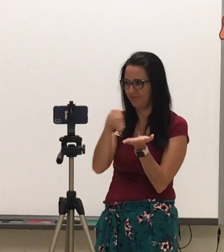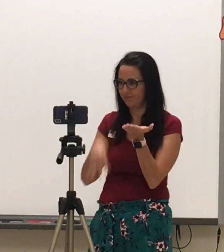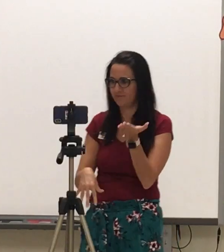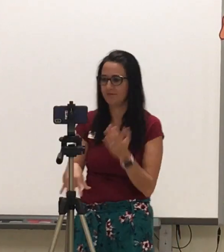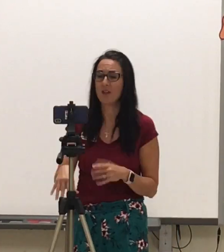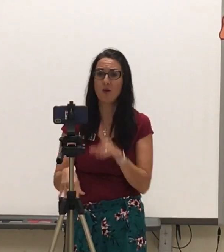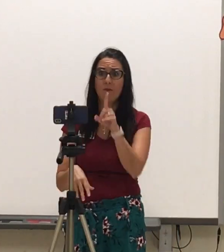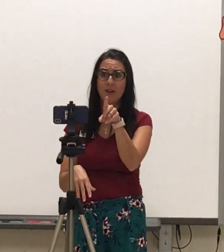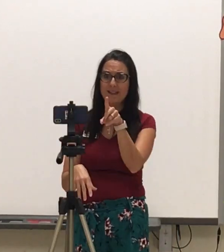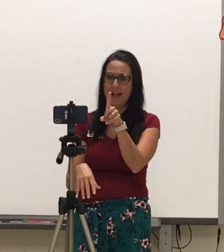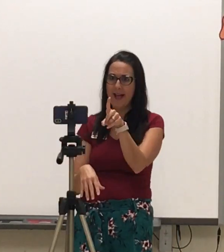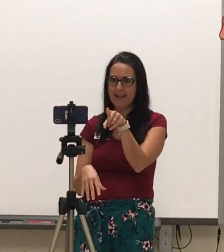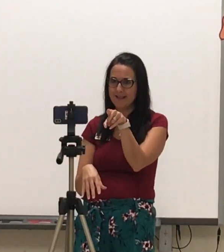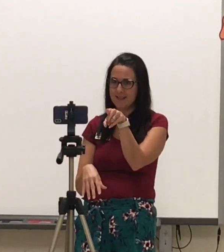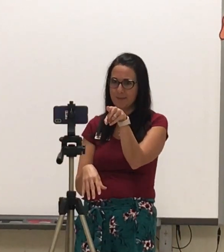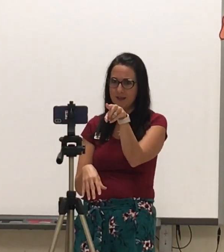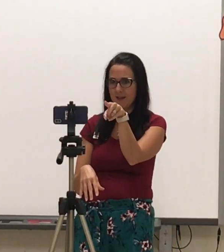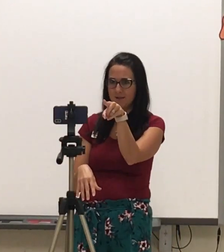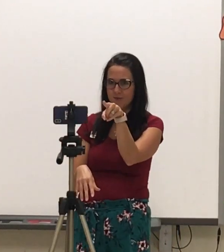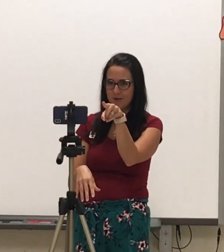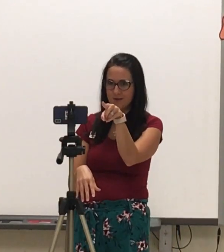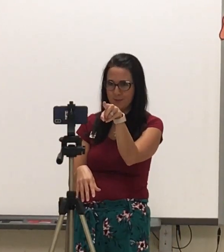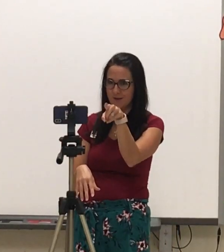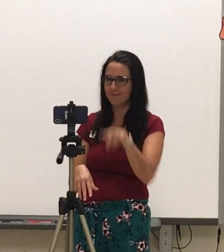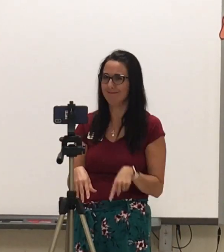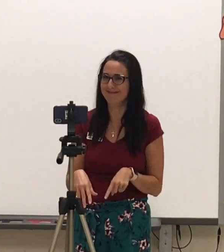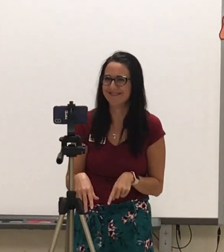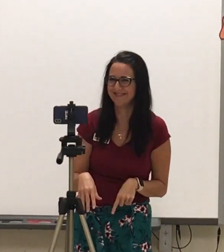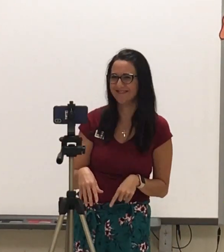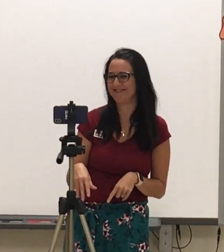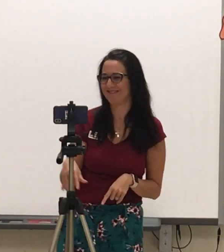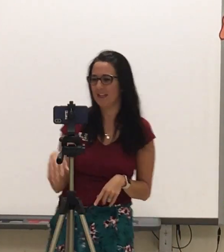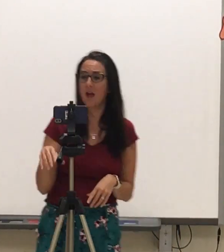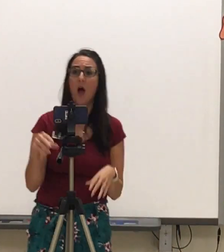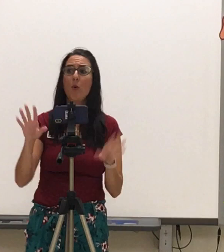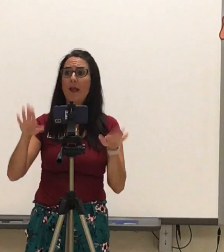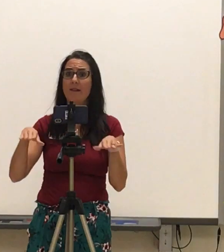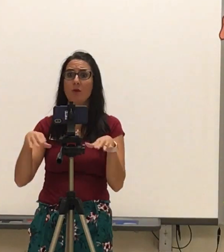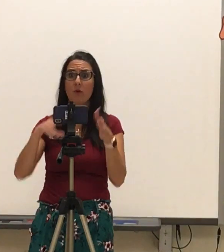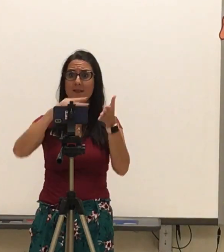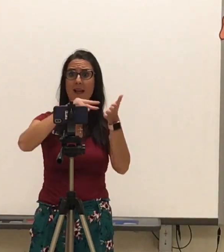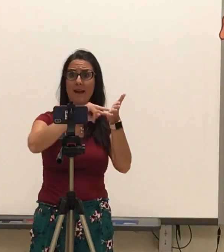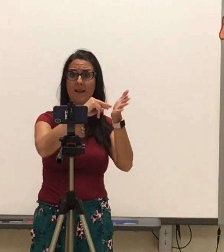Student... don't forget to ask to speak English.. ok. Or if you want to sign it...